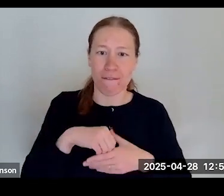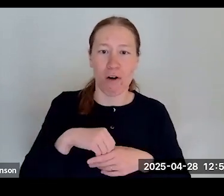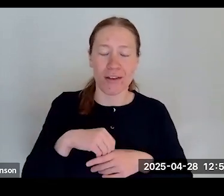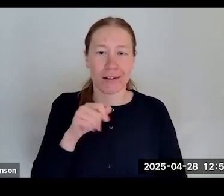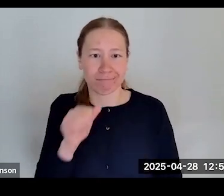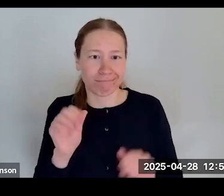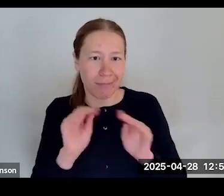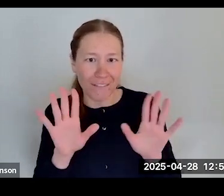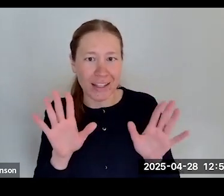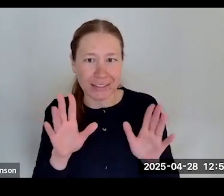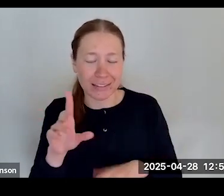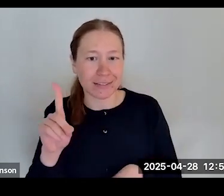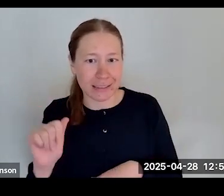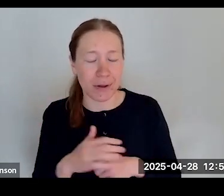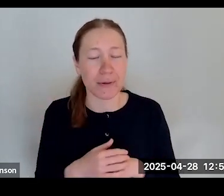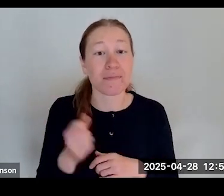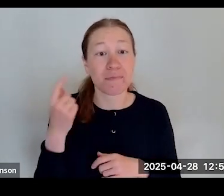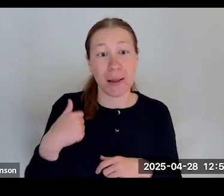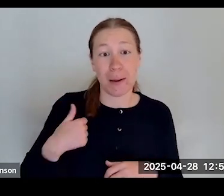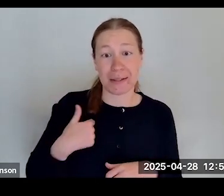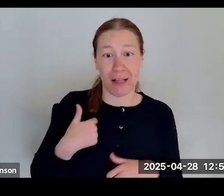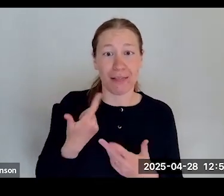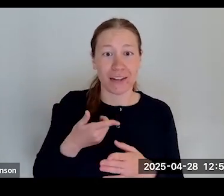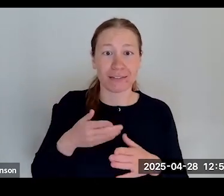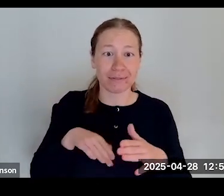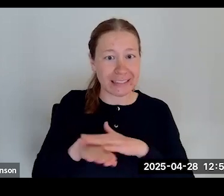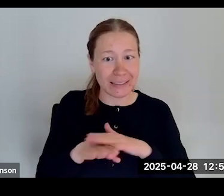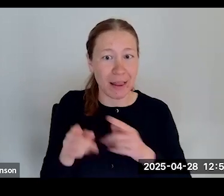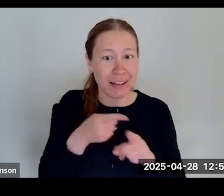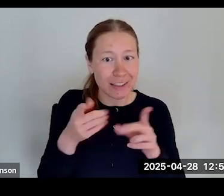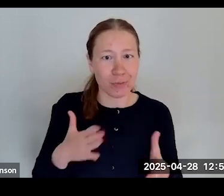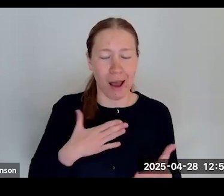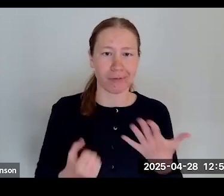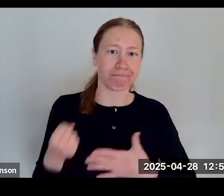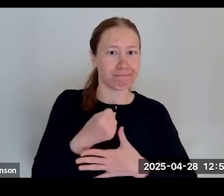As an accessibility specialist, my primary role is to facilitate the interactive process